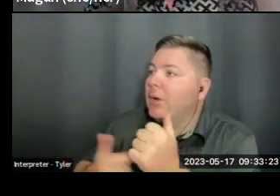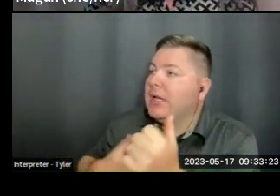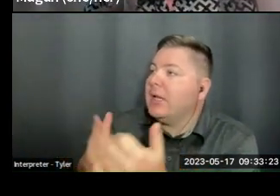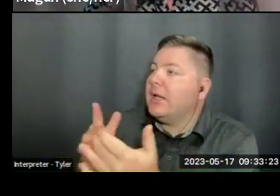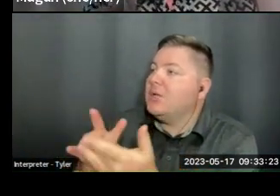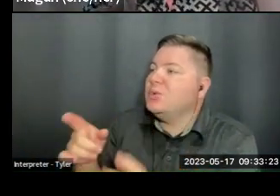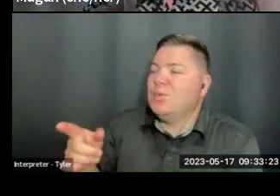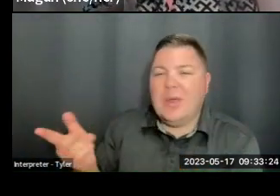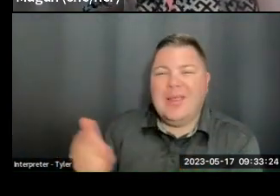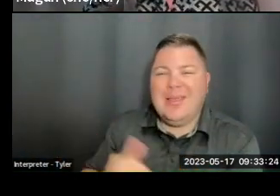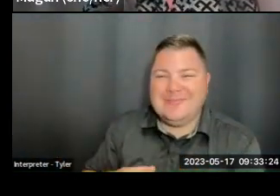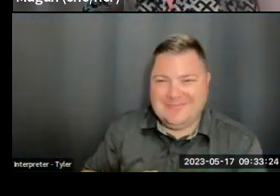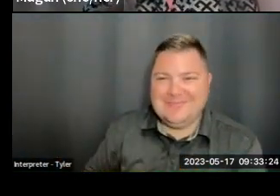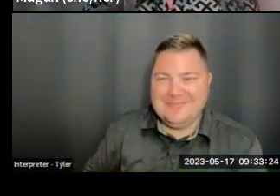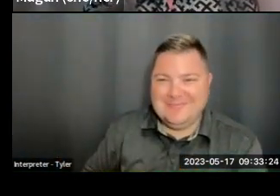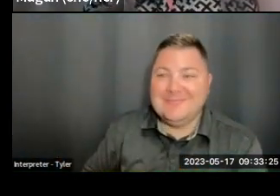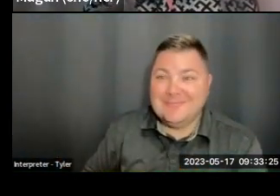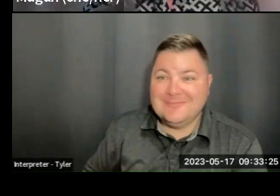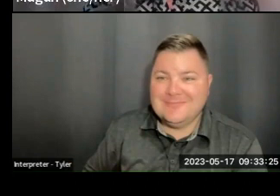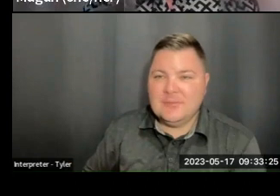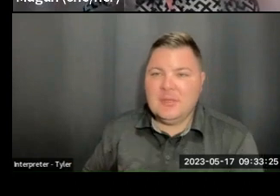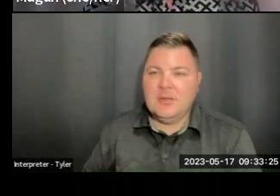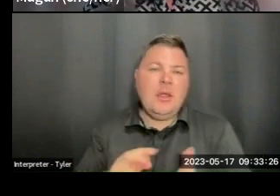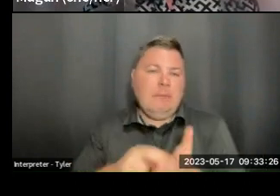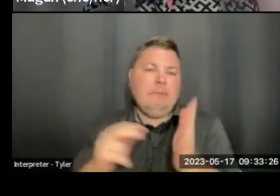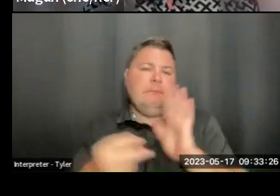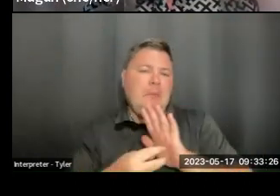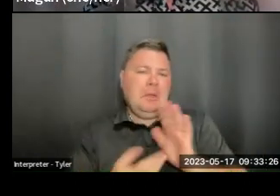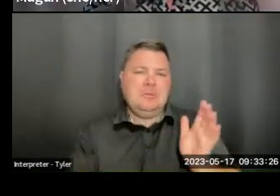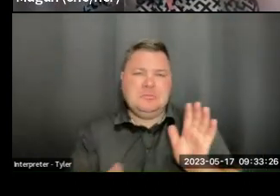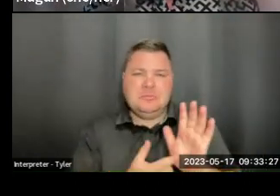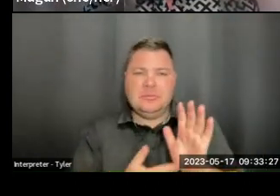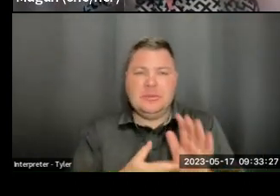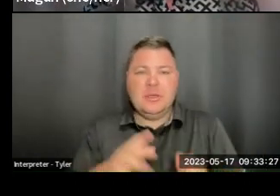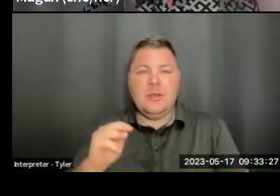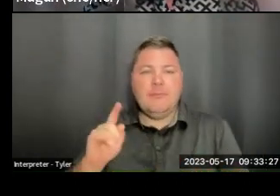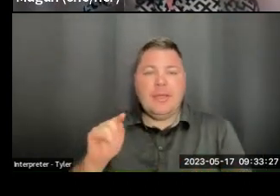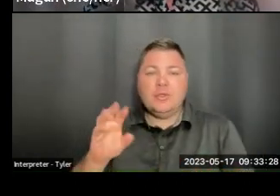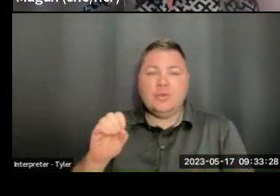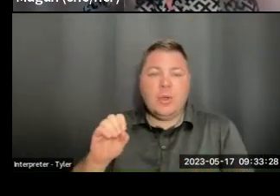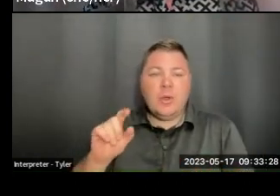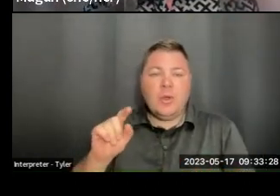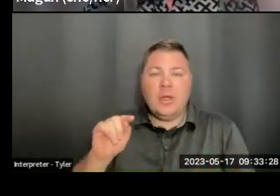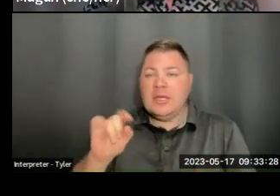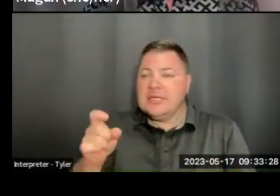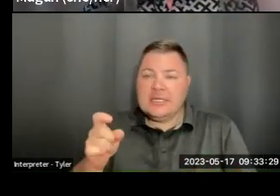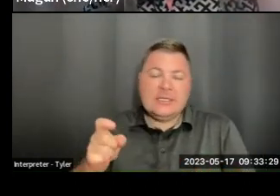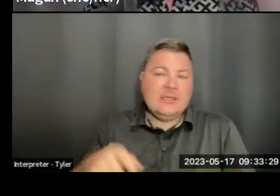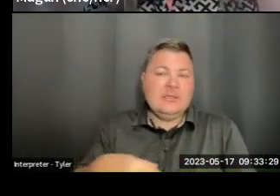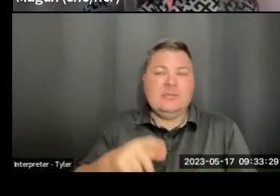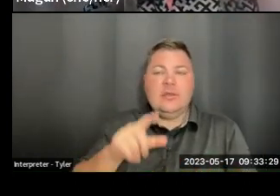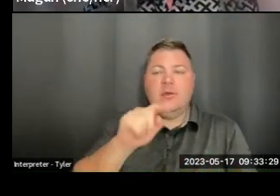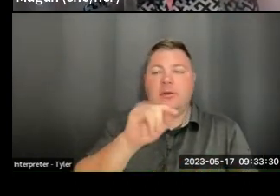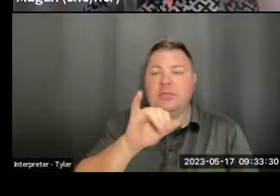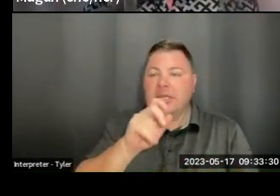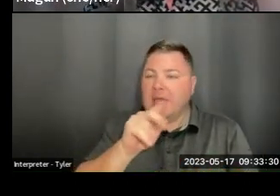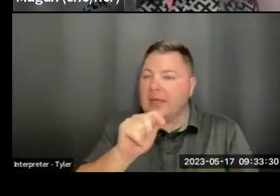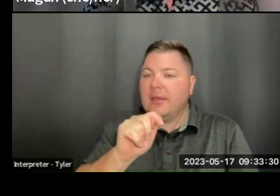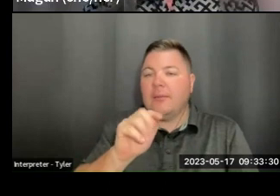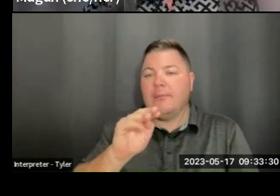looking for. When would you like to come? How may I contact you?